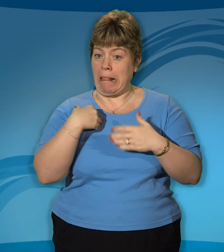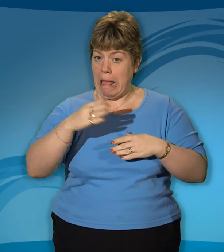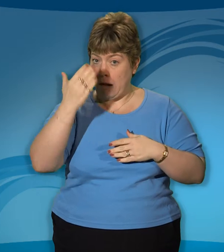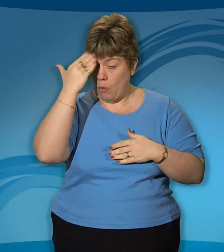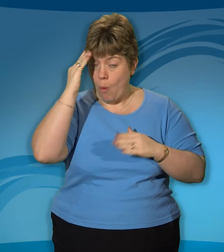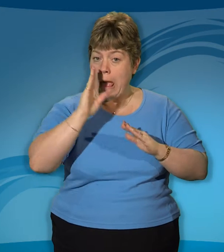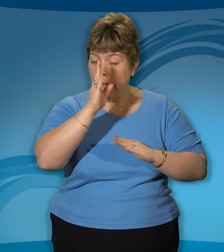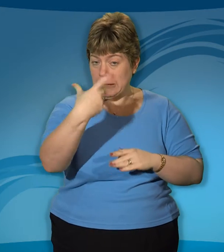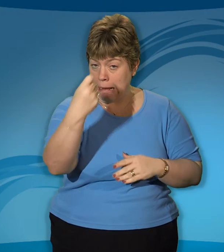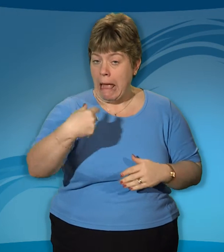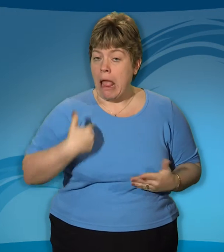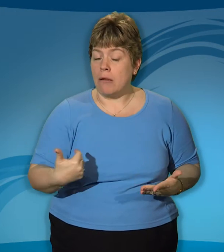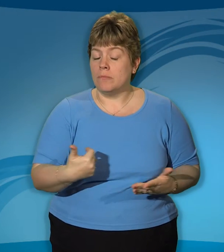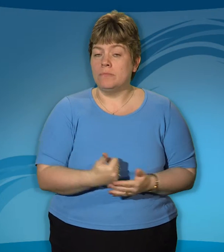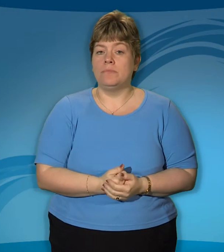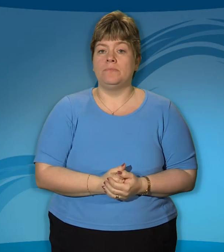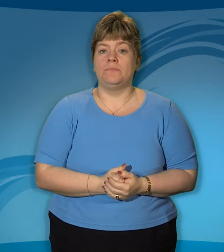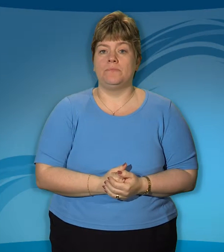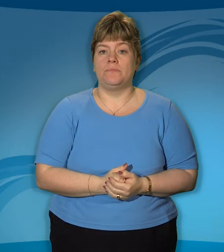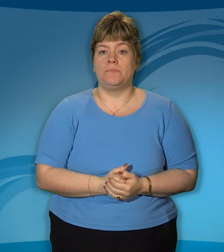see if the procedure is safe to proceed.